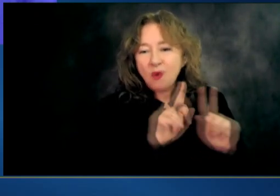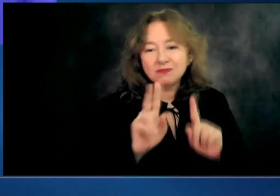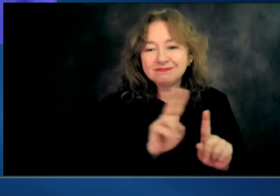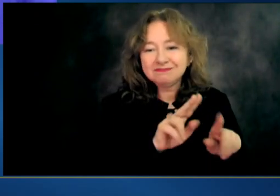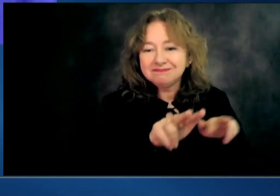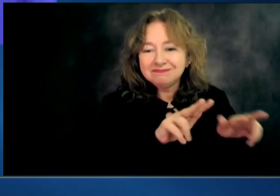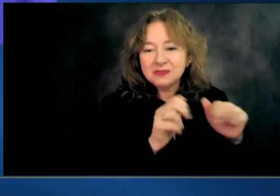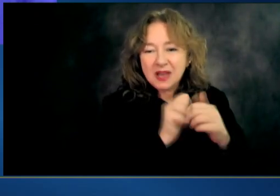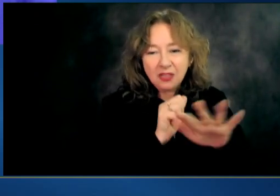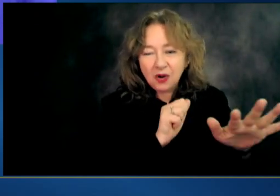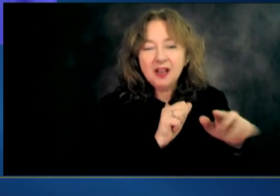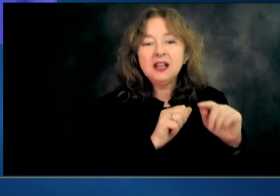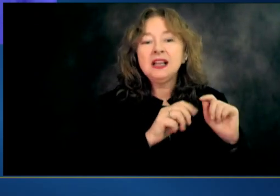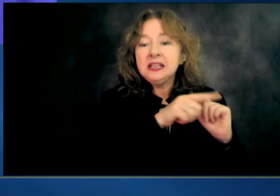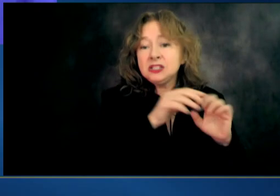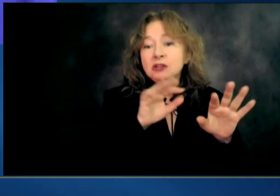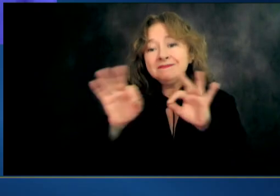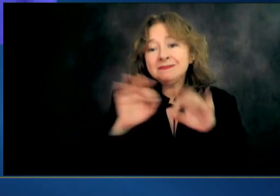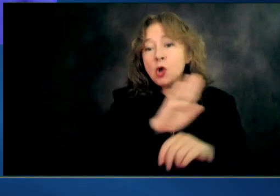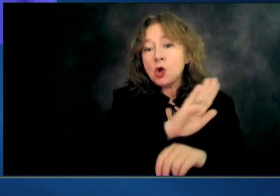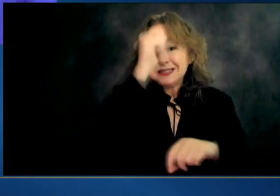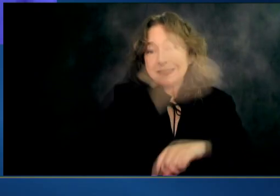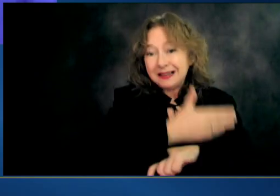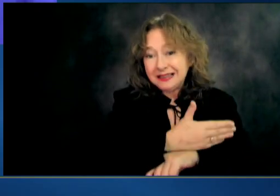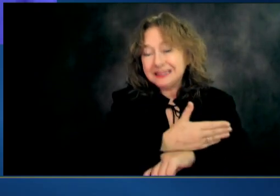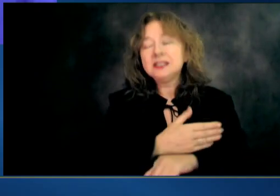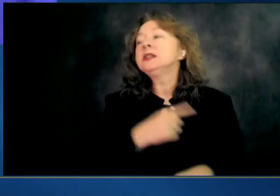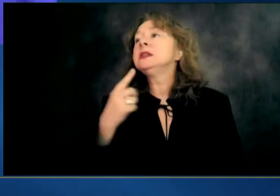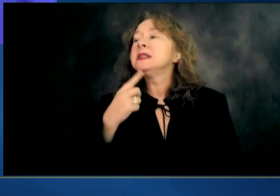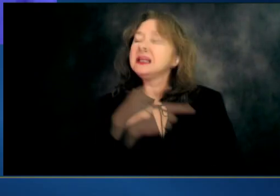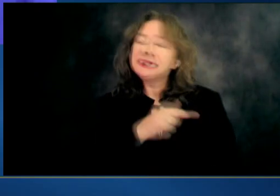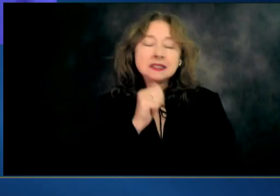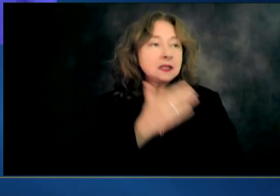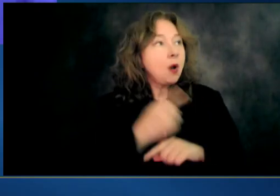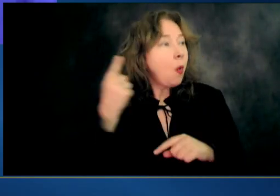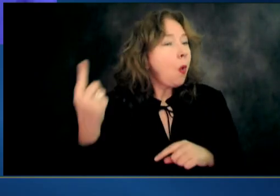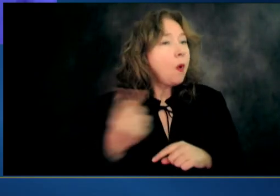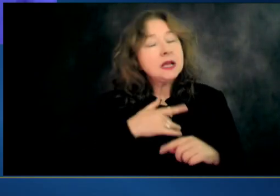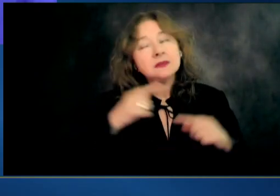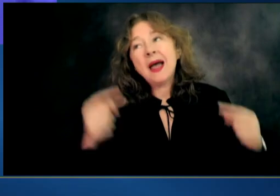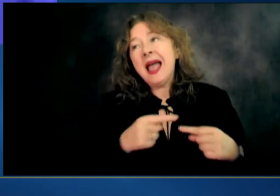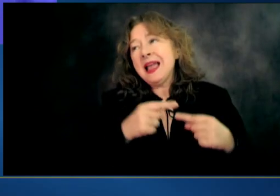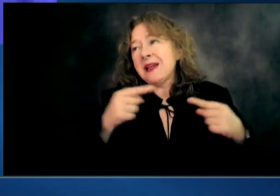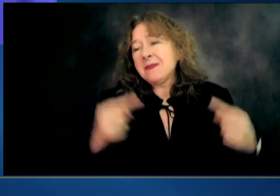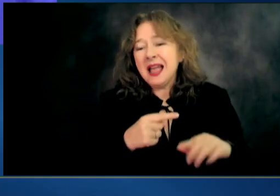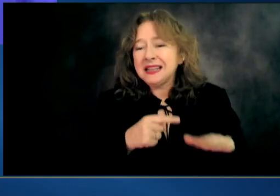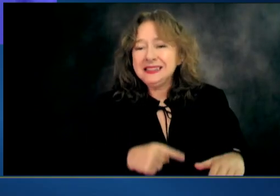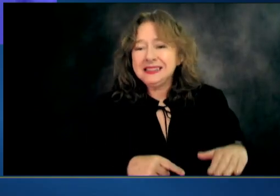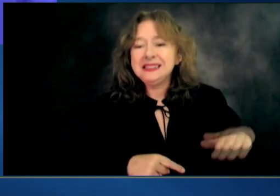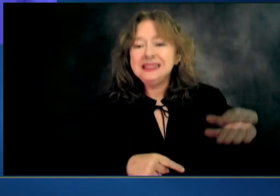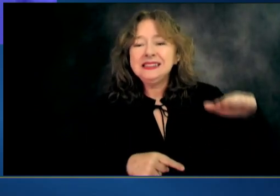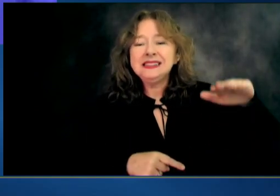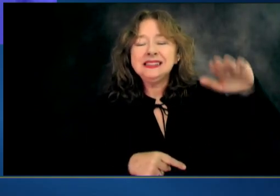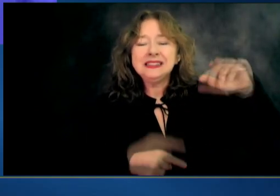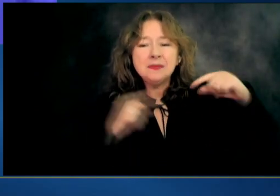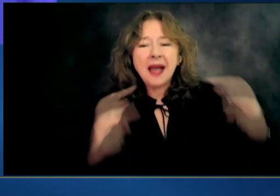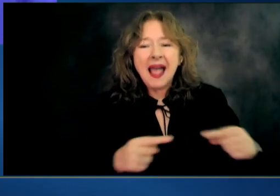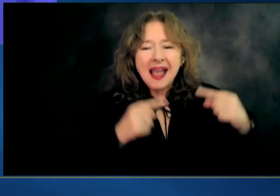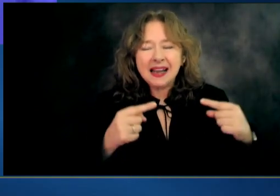he was always going through these episodes of pain all through his life. Now, he's an adult,